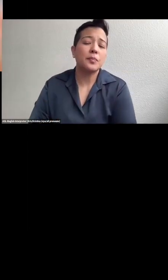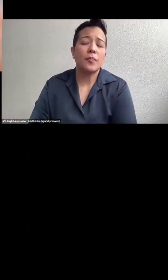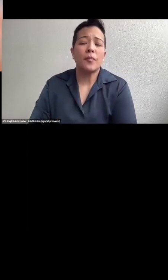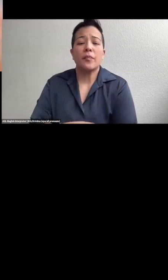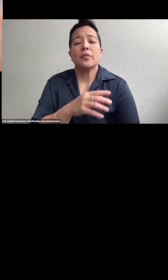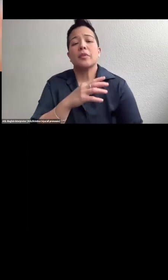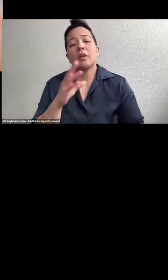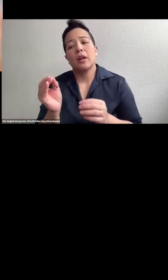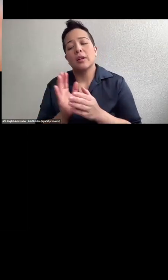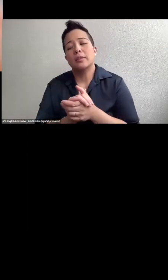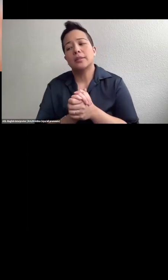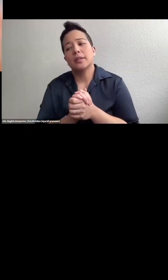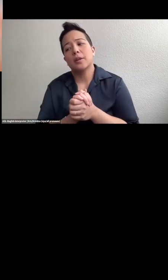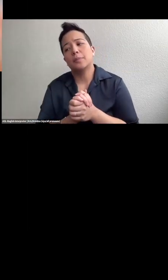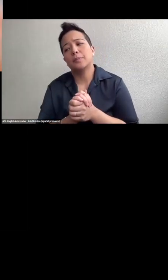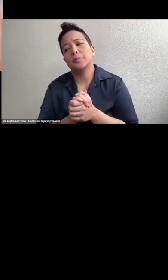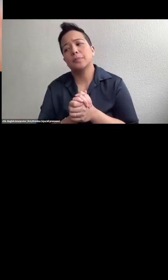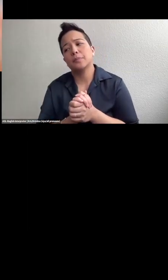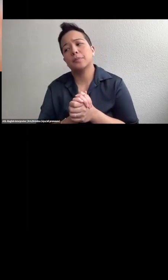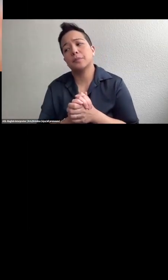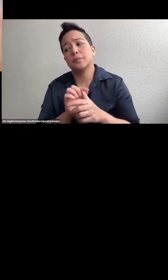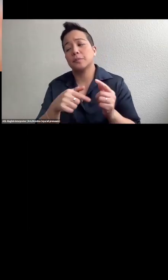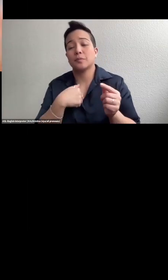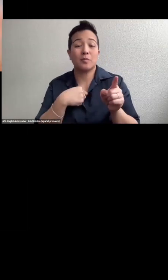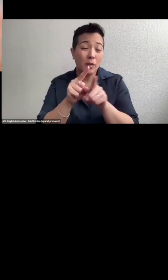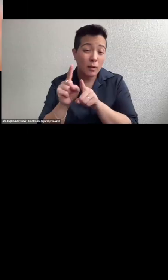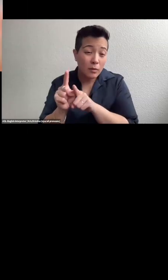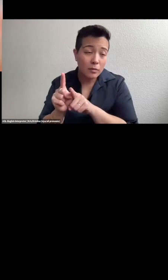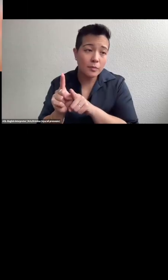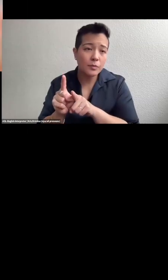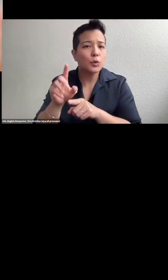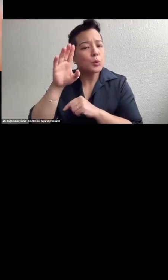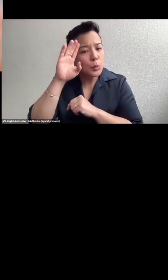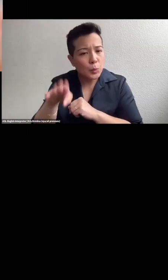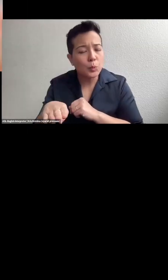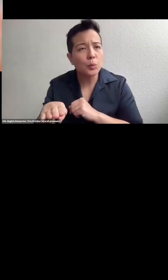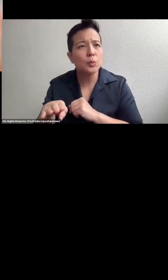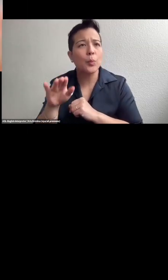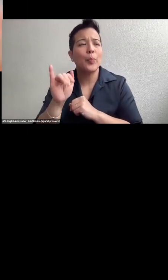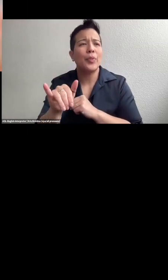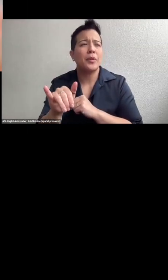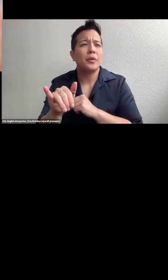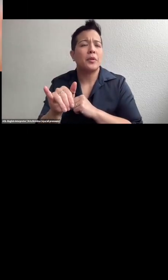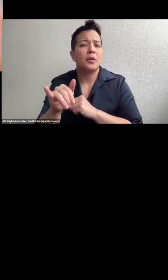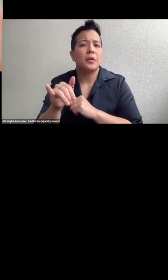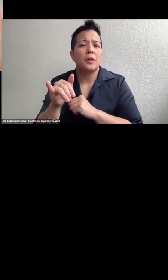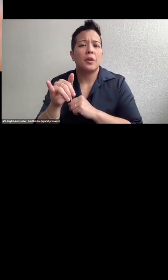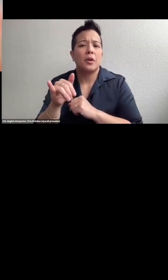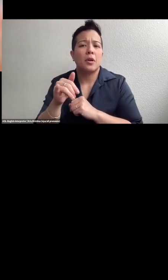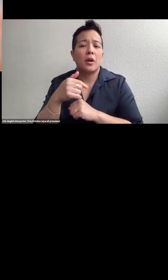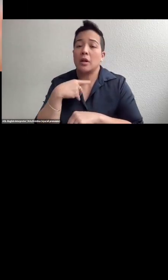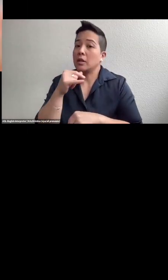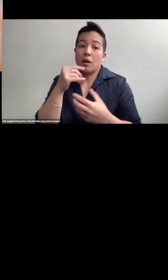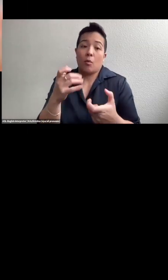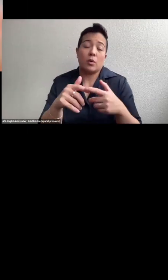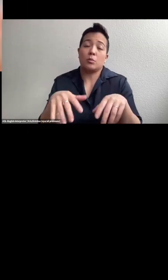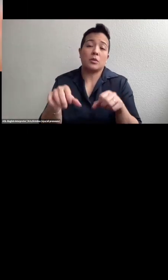But I also knew that I did not want to adopt a baby.